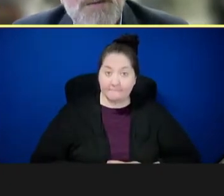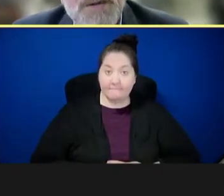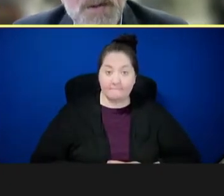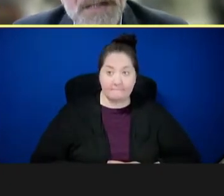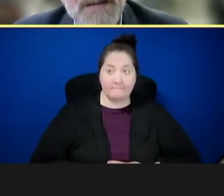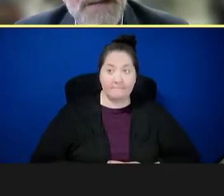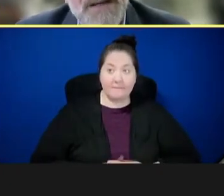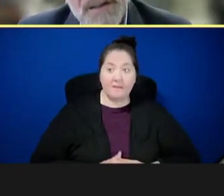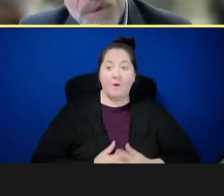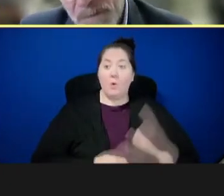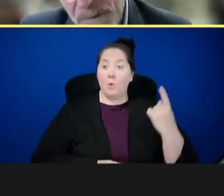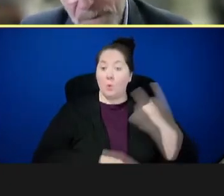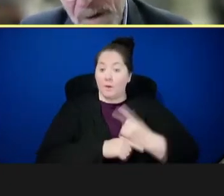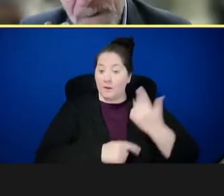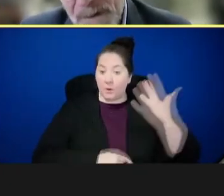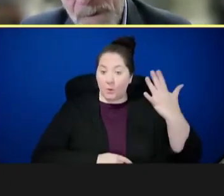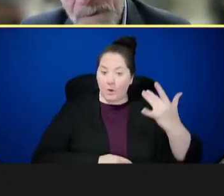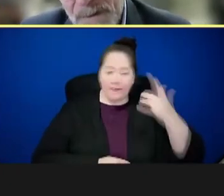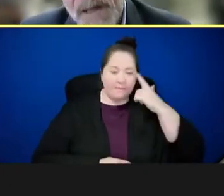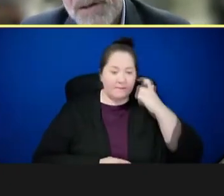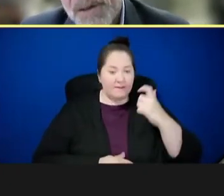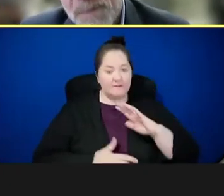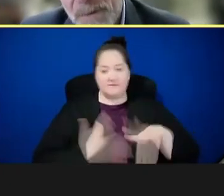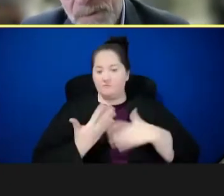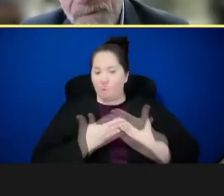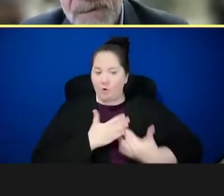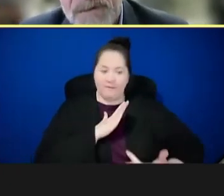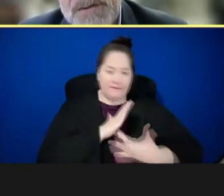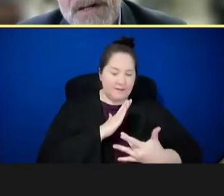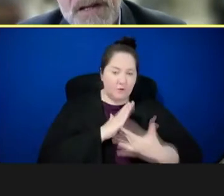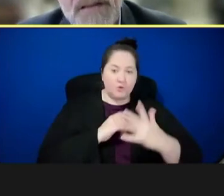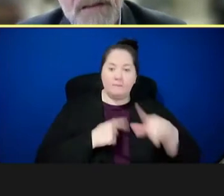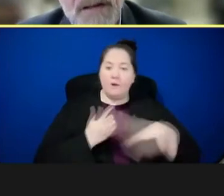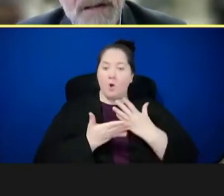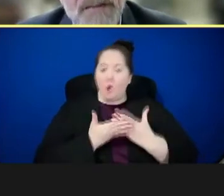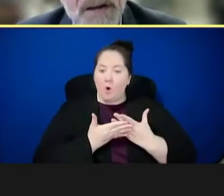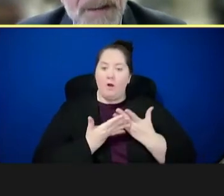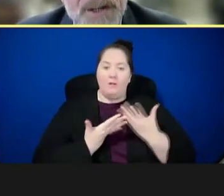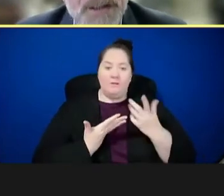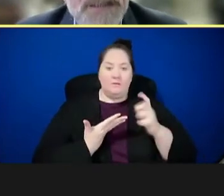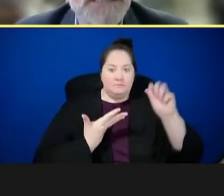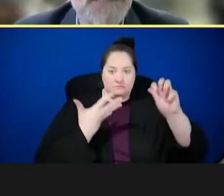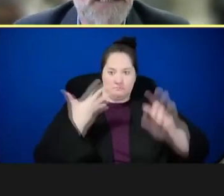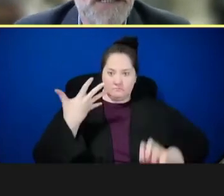was one day because of all of these, not only the technology, but all the factors that I mentioned.